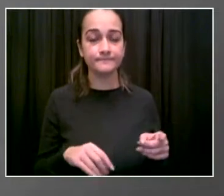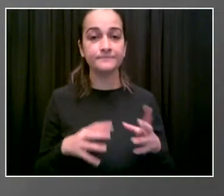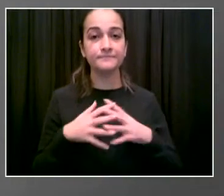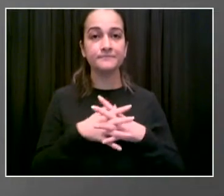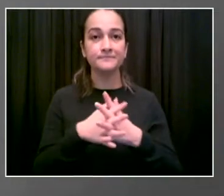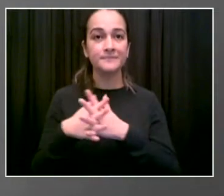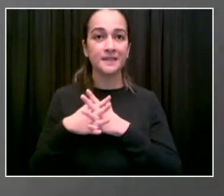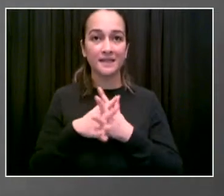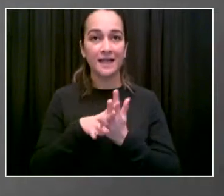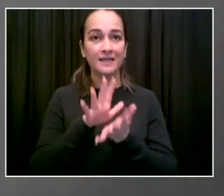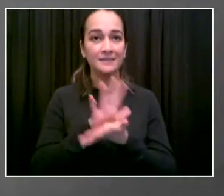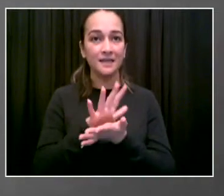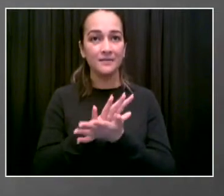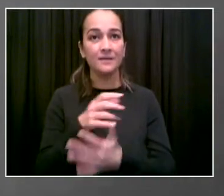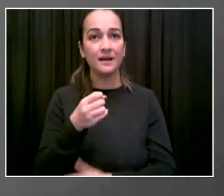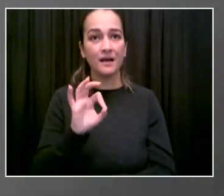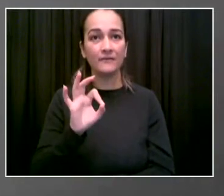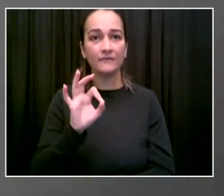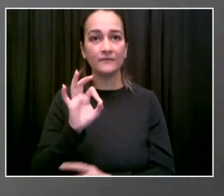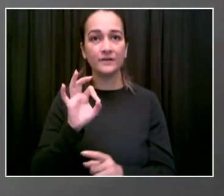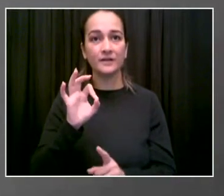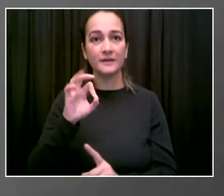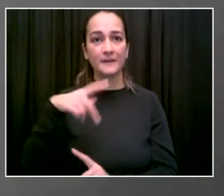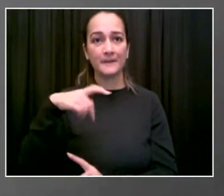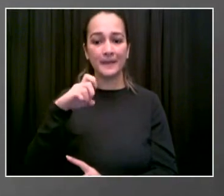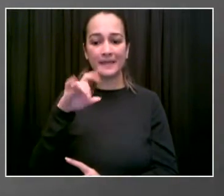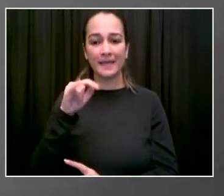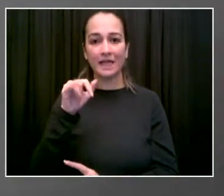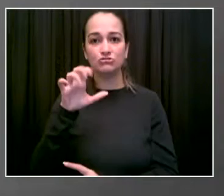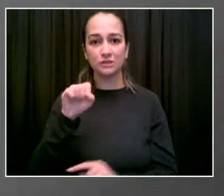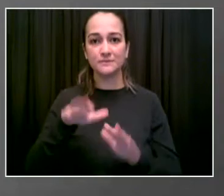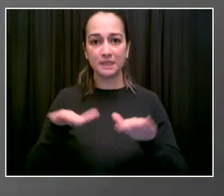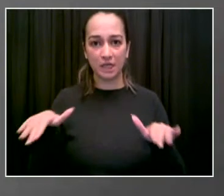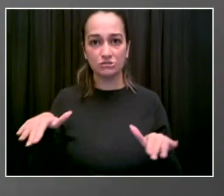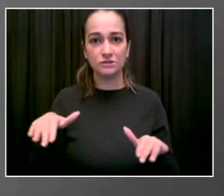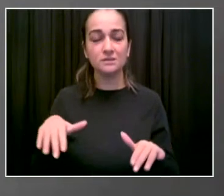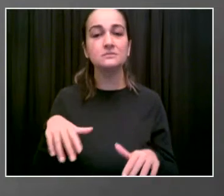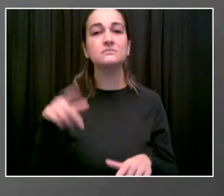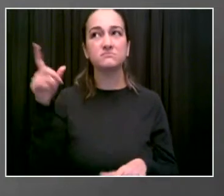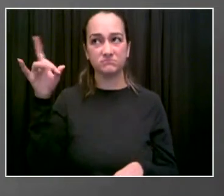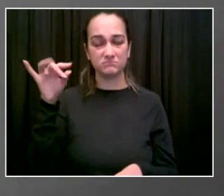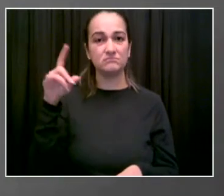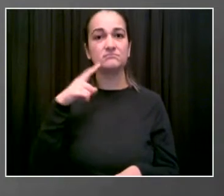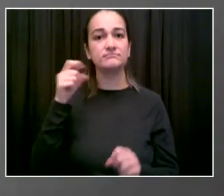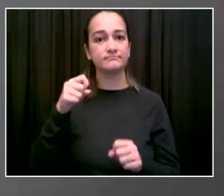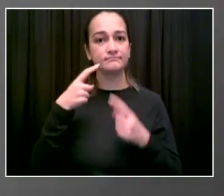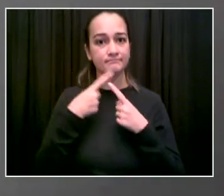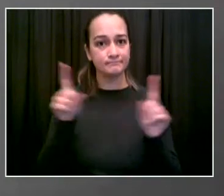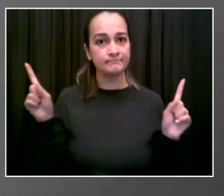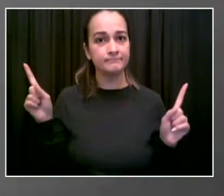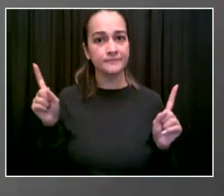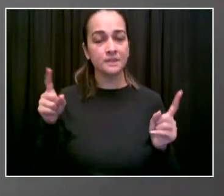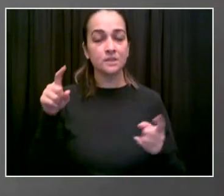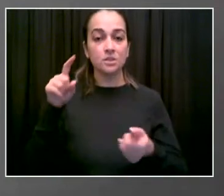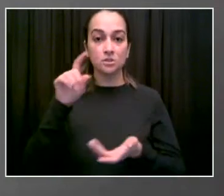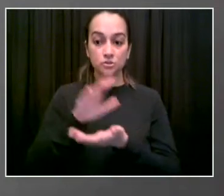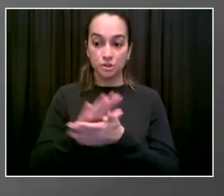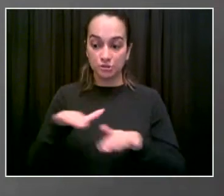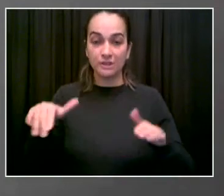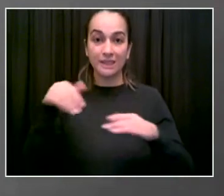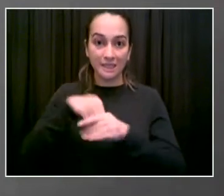MITCH KATZ .